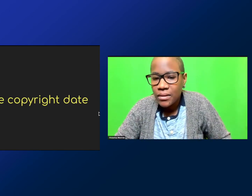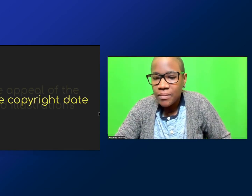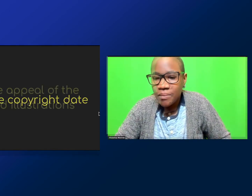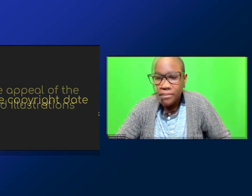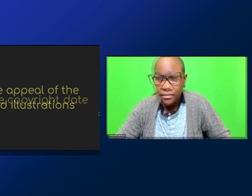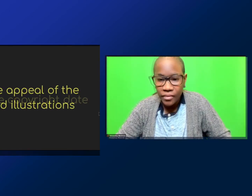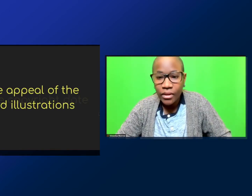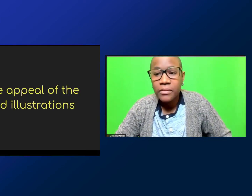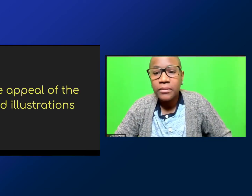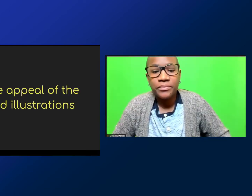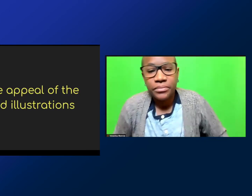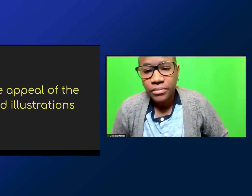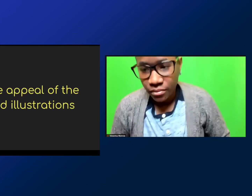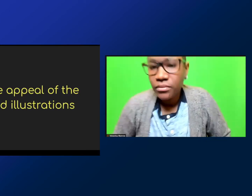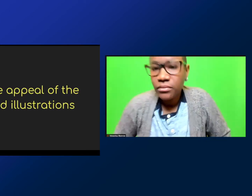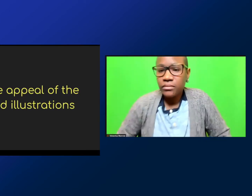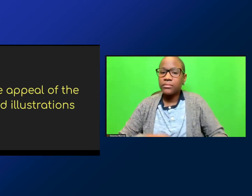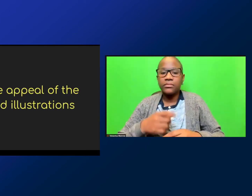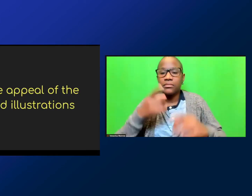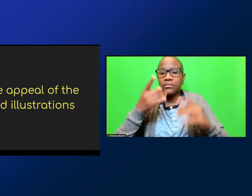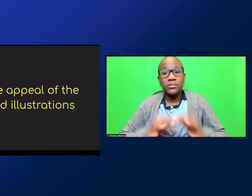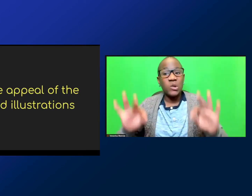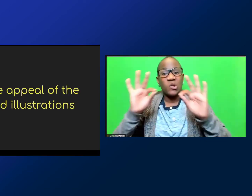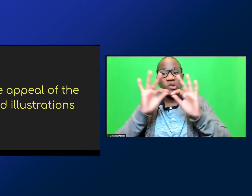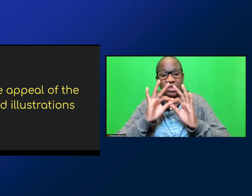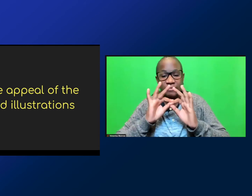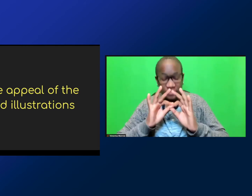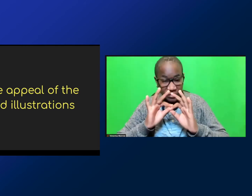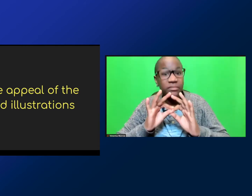and so you may see storybooks reflect those same kind of three lines